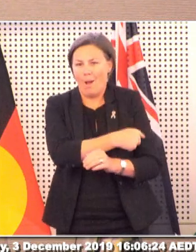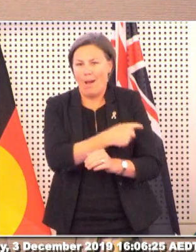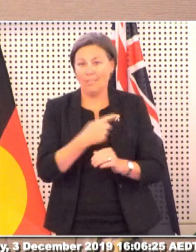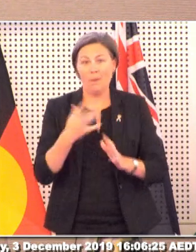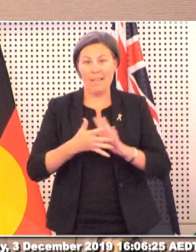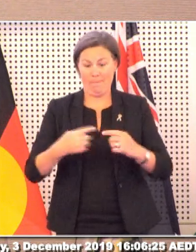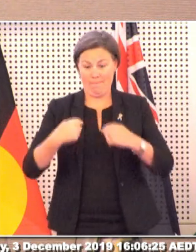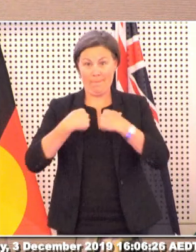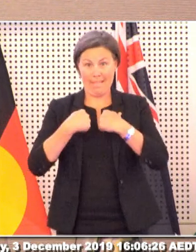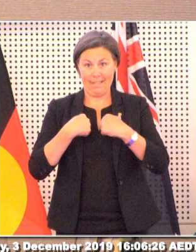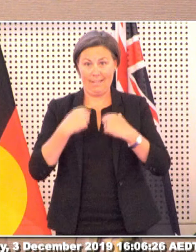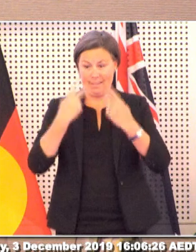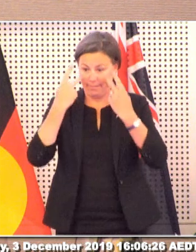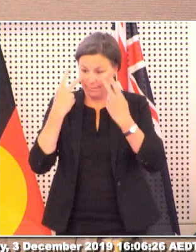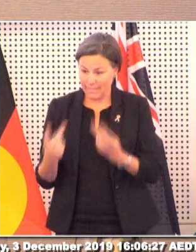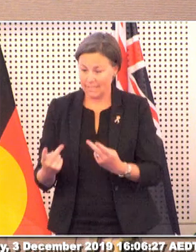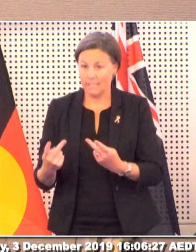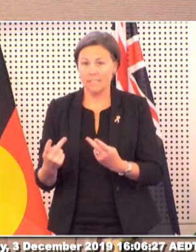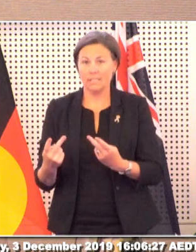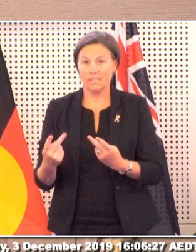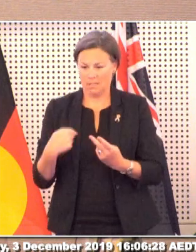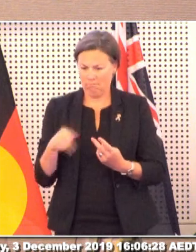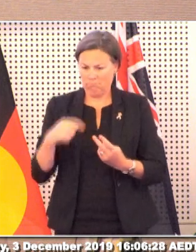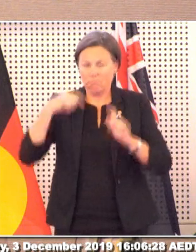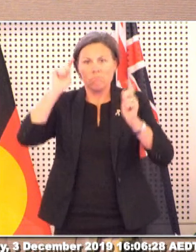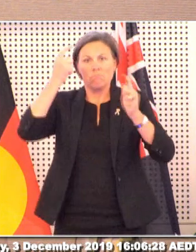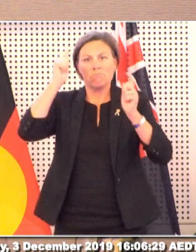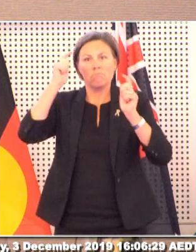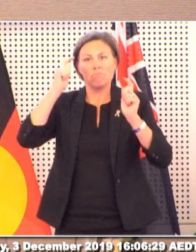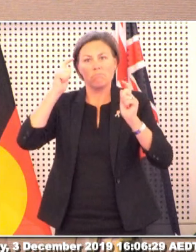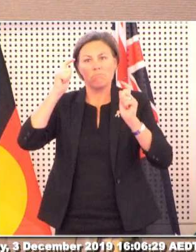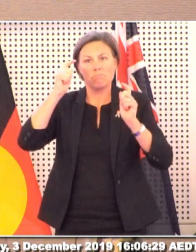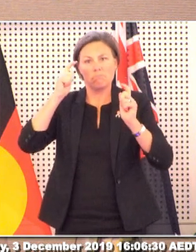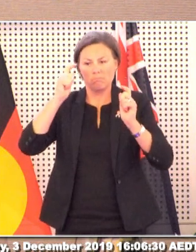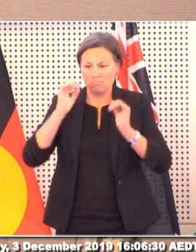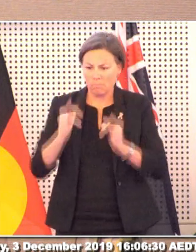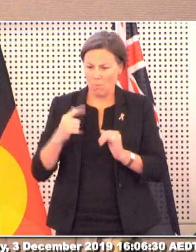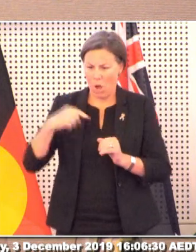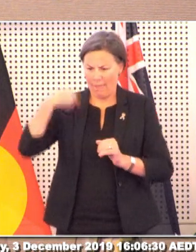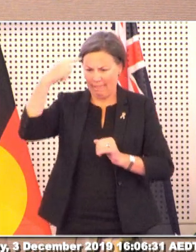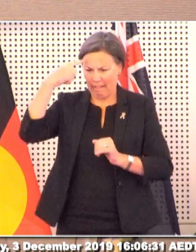really – well, it concerns you. It’s about the care and dignity of an individual.